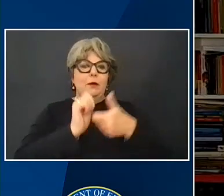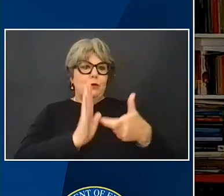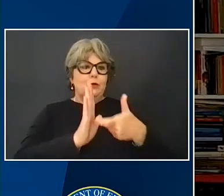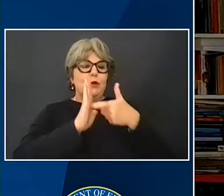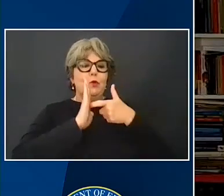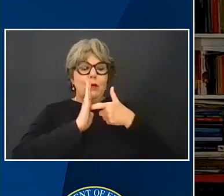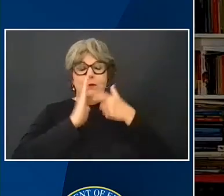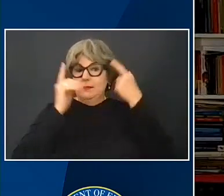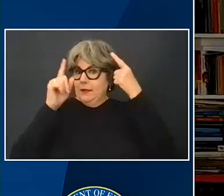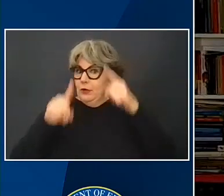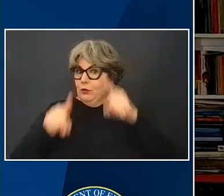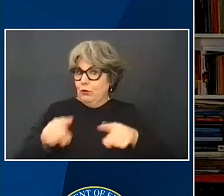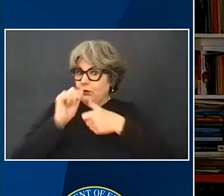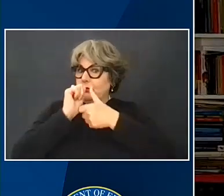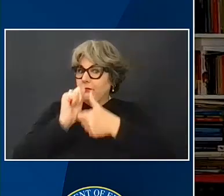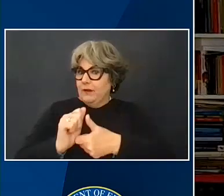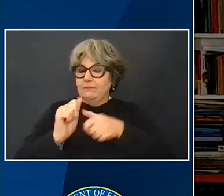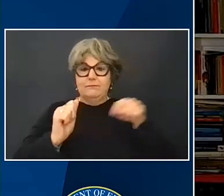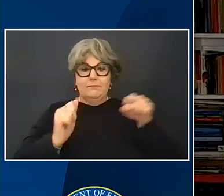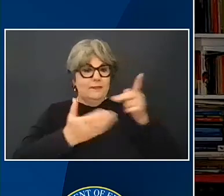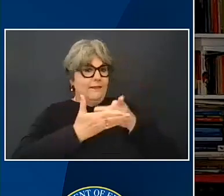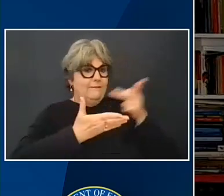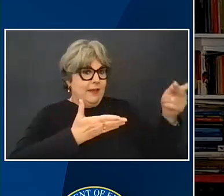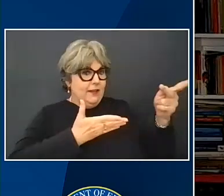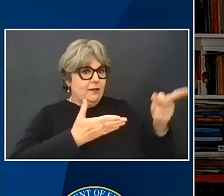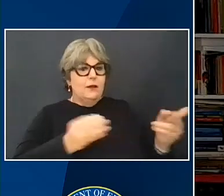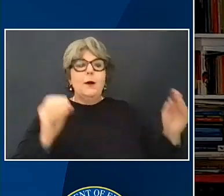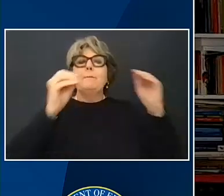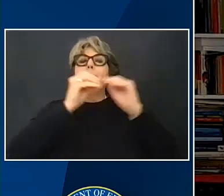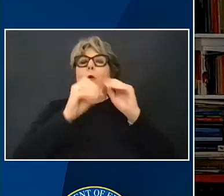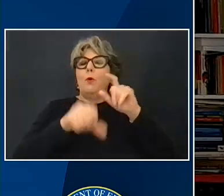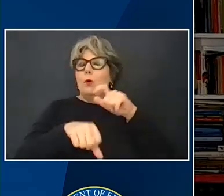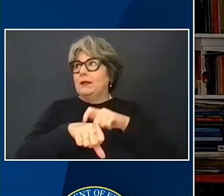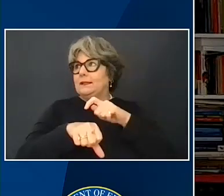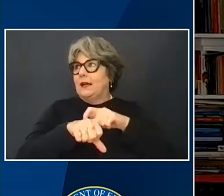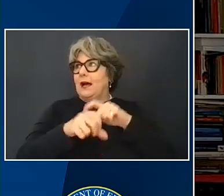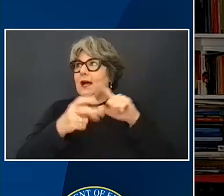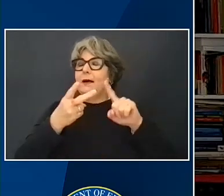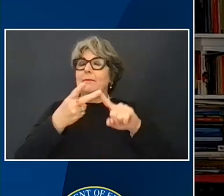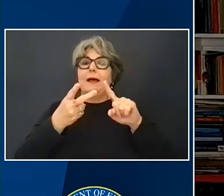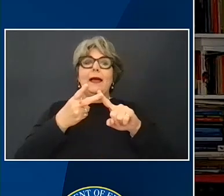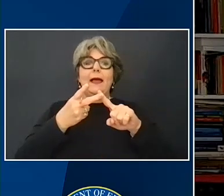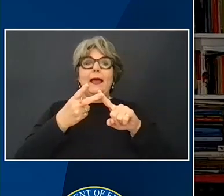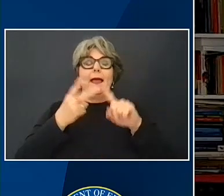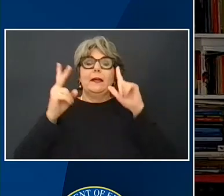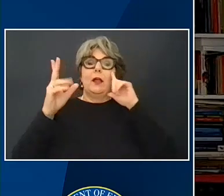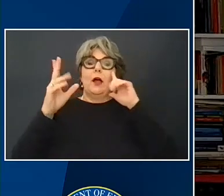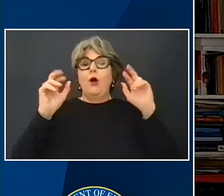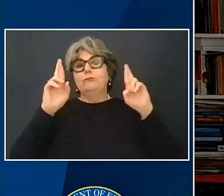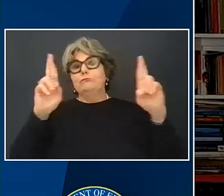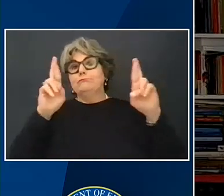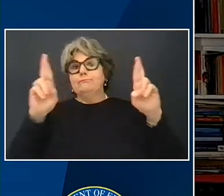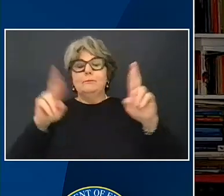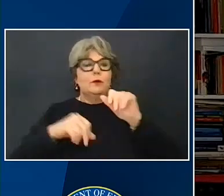with. We're giving it extra time and we're going to just walk away and hope for the best. We are not going to insist that they